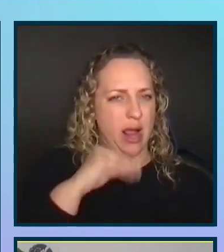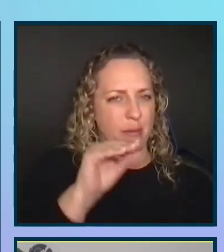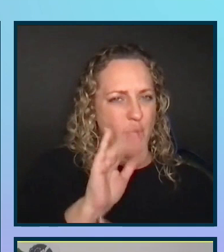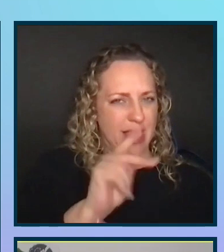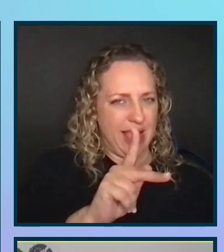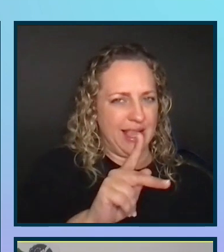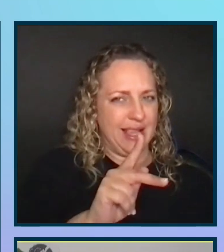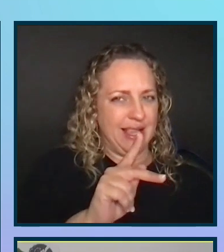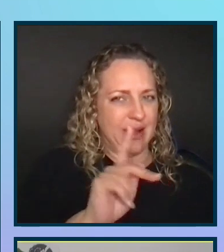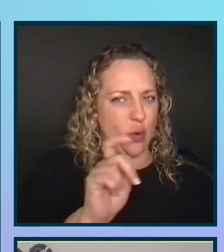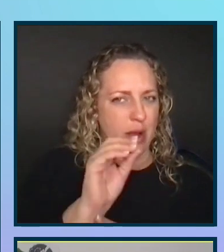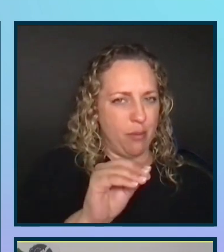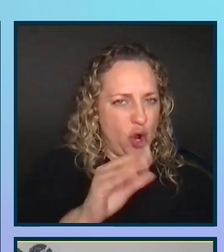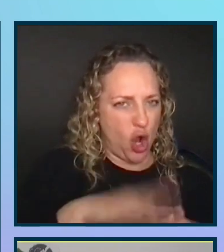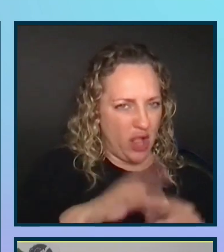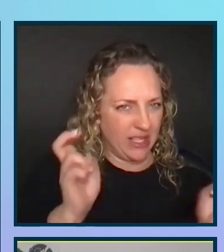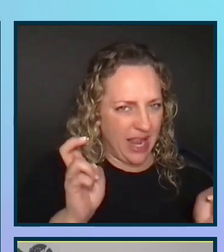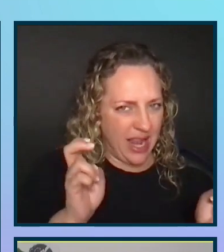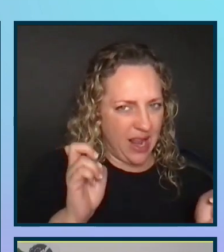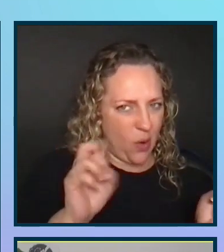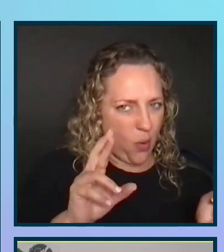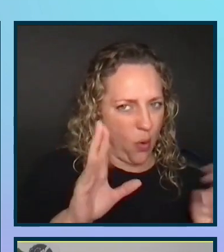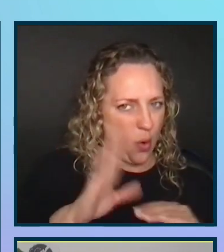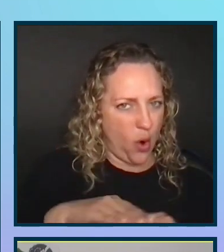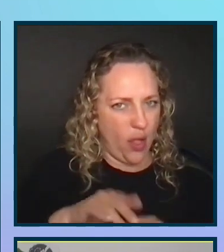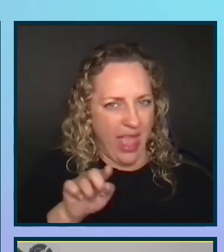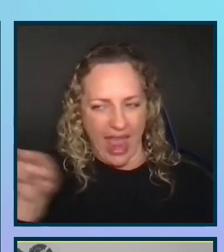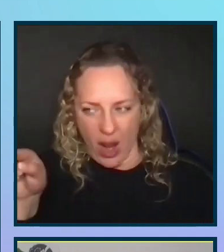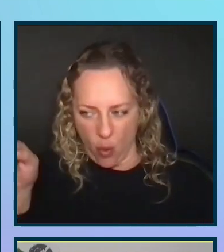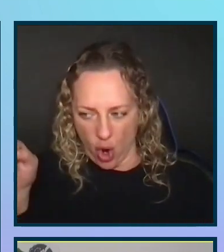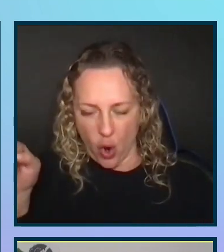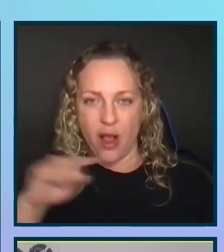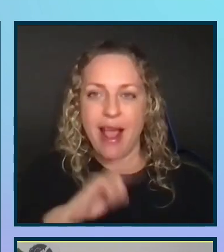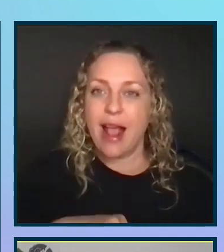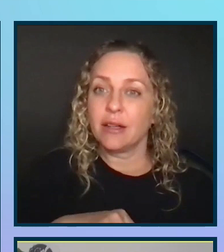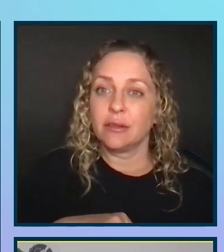Do I put the link on the title? Do I put the link on the later hour? The answer is you put the link on the whole element.